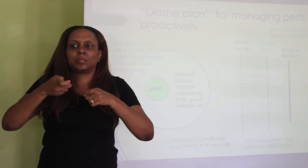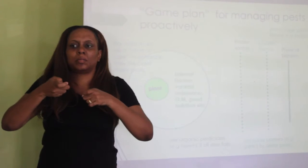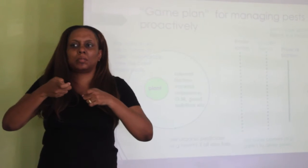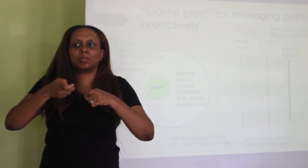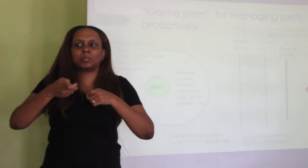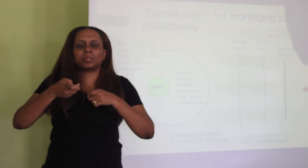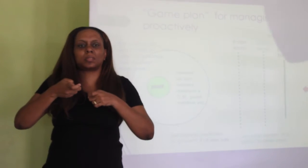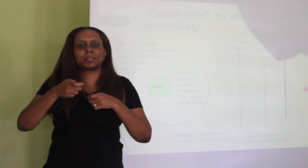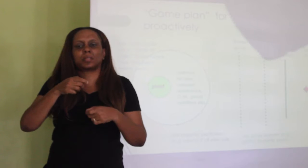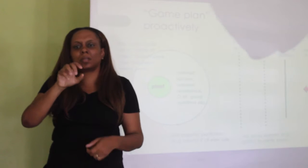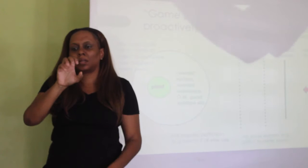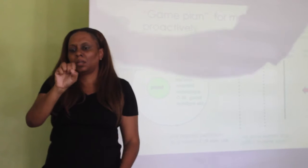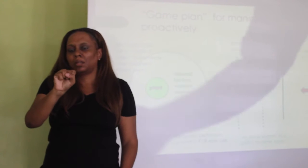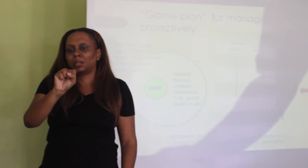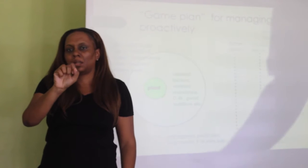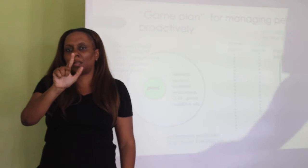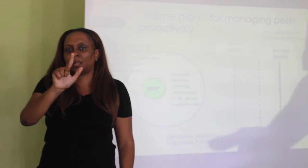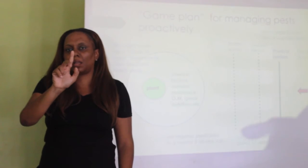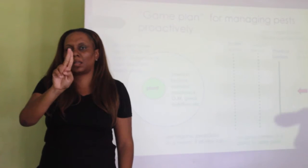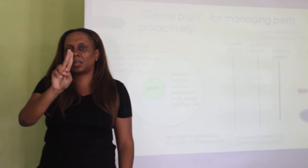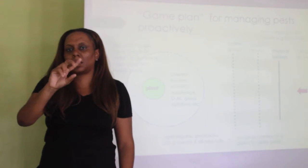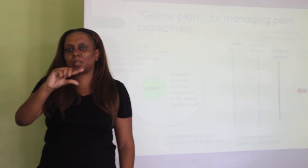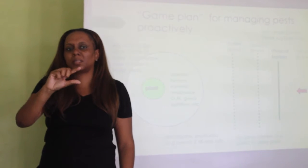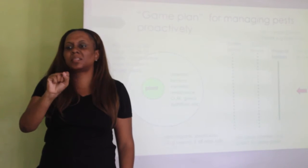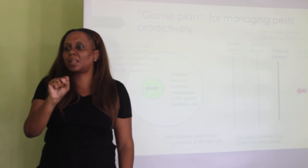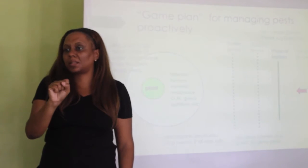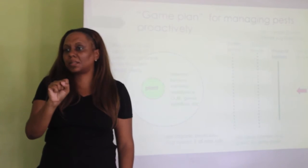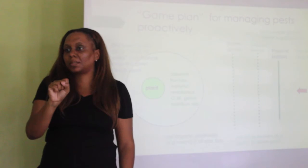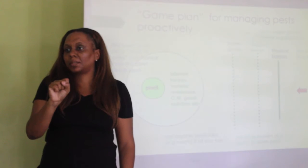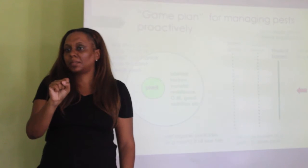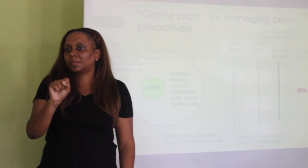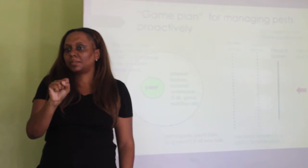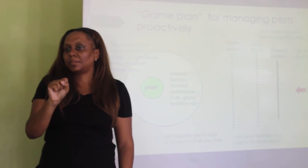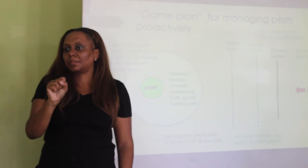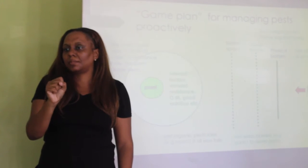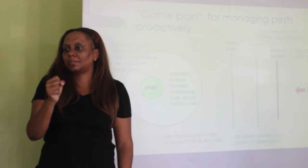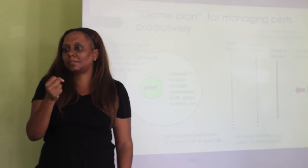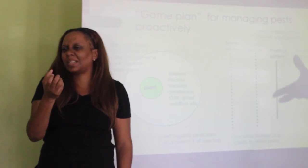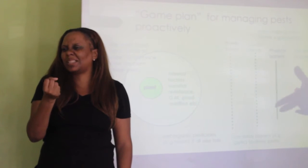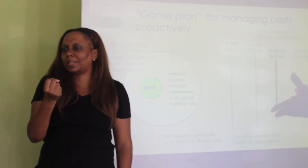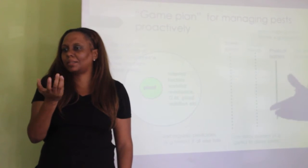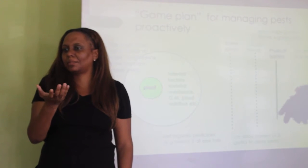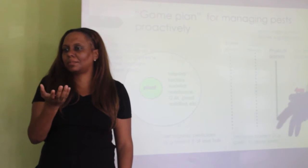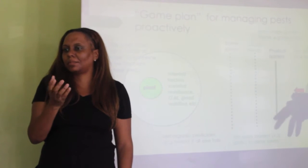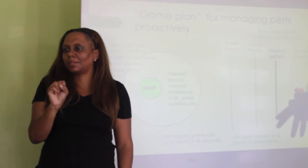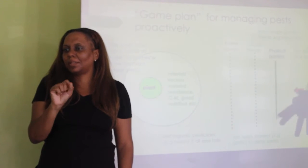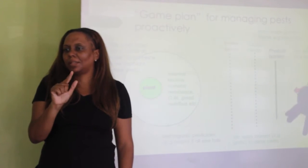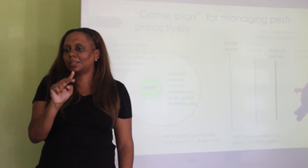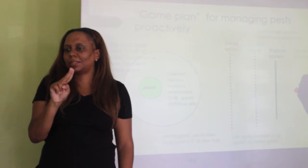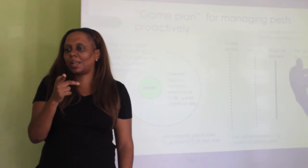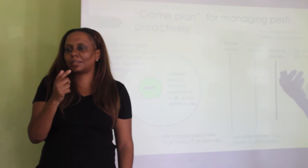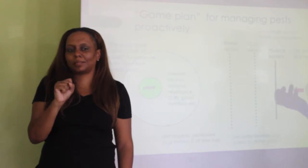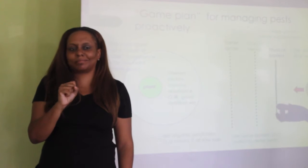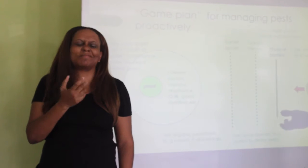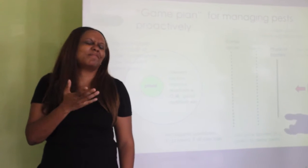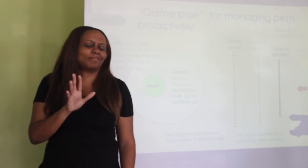and stop them from coming onto your property right um because people will know about stinking missy